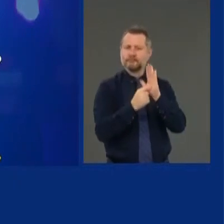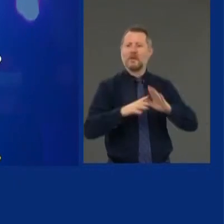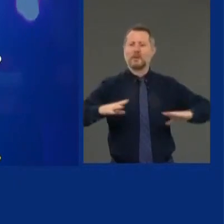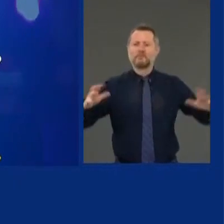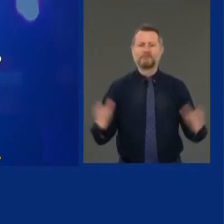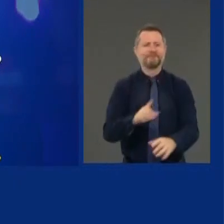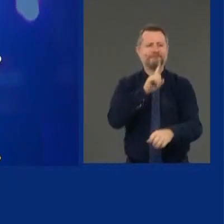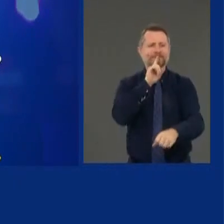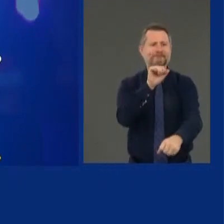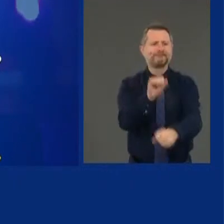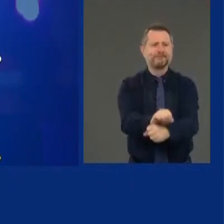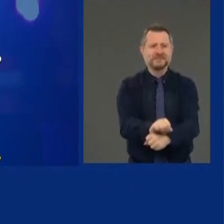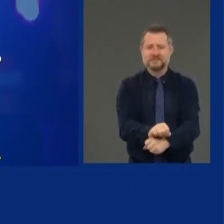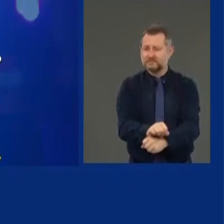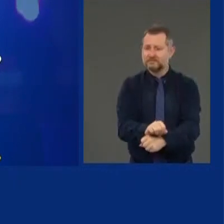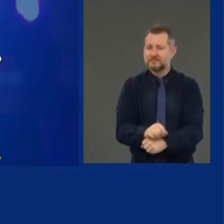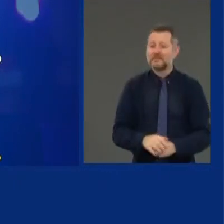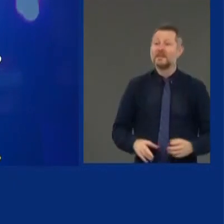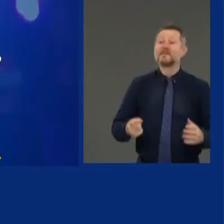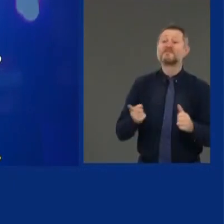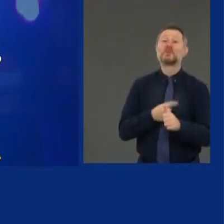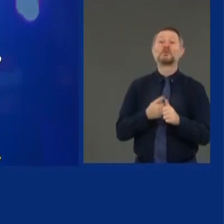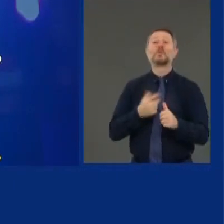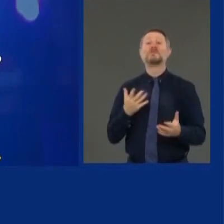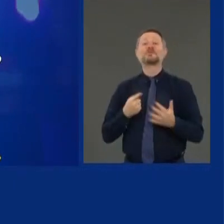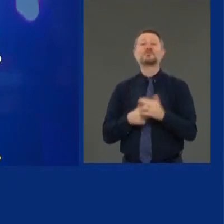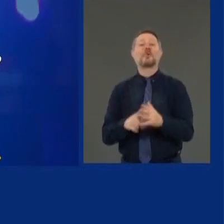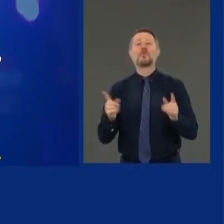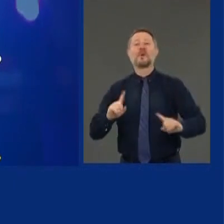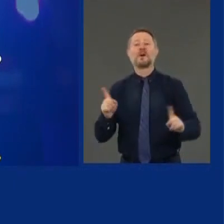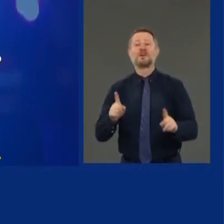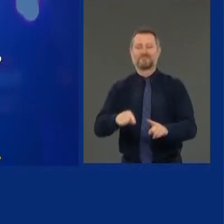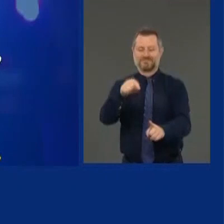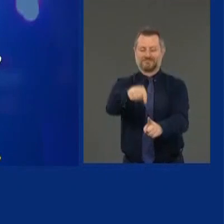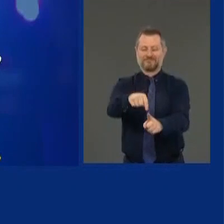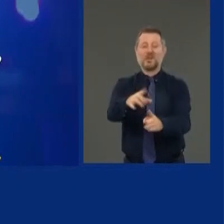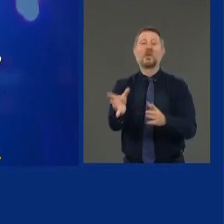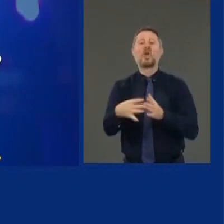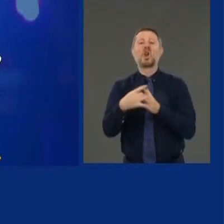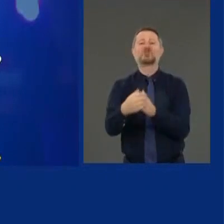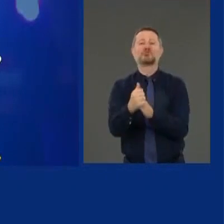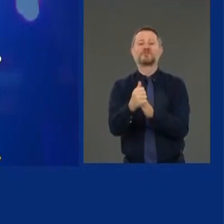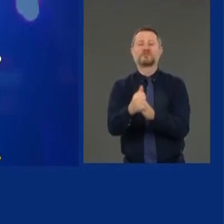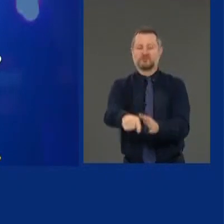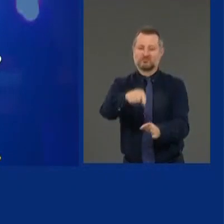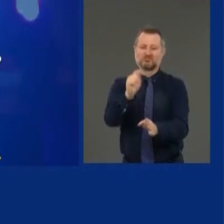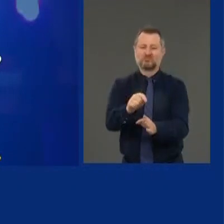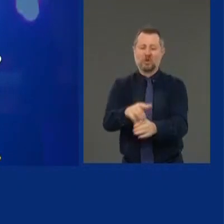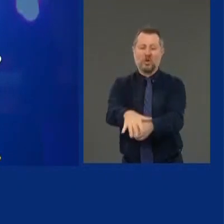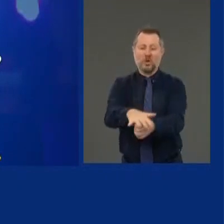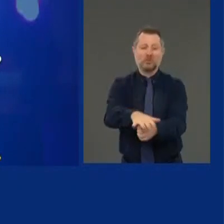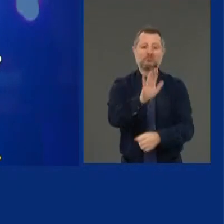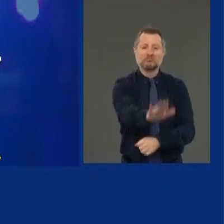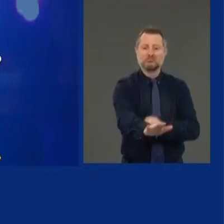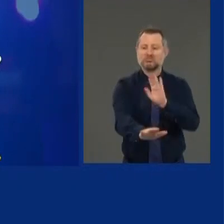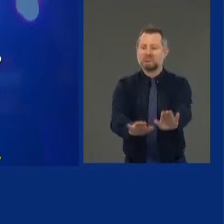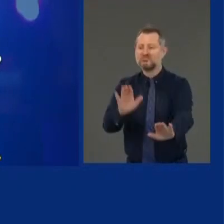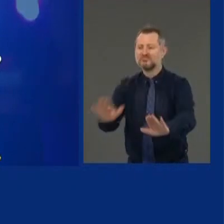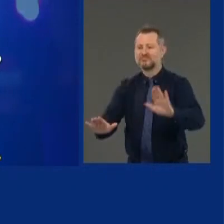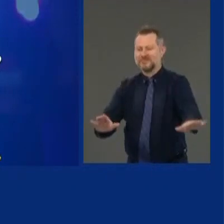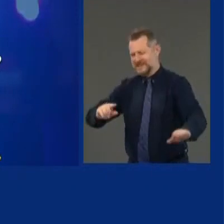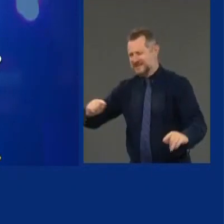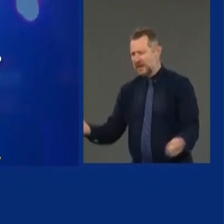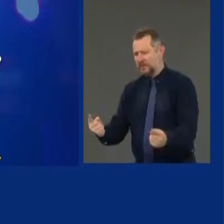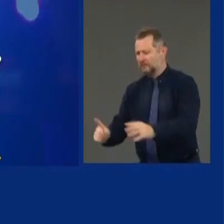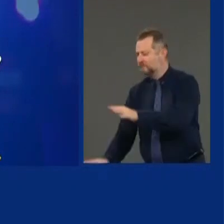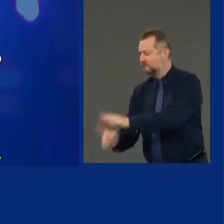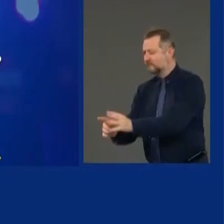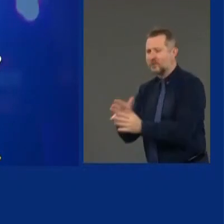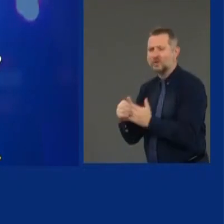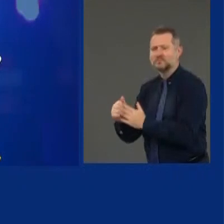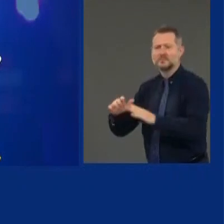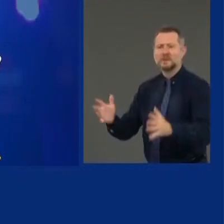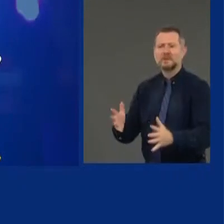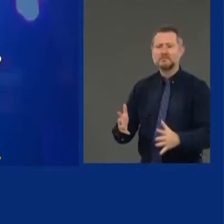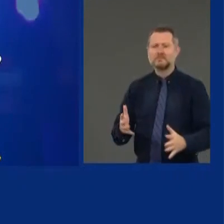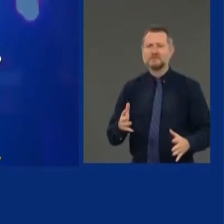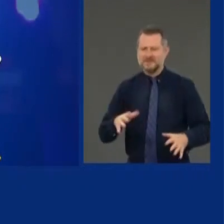POLICY AND MAKING IT A REALITY.